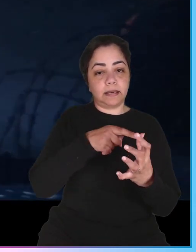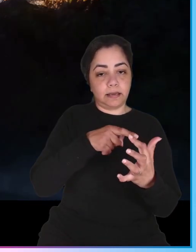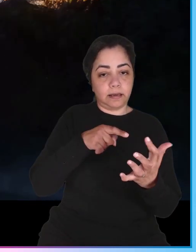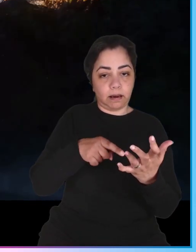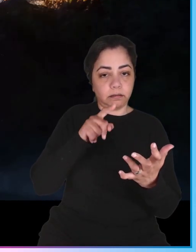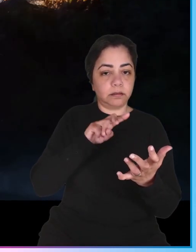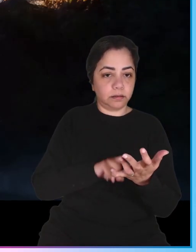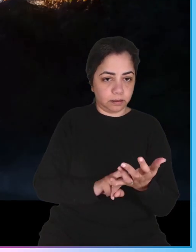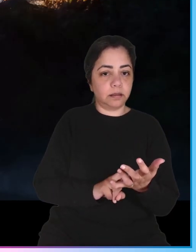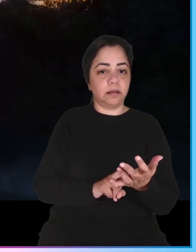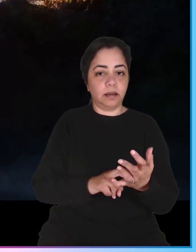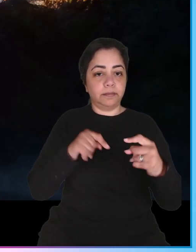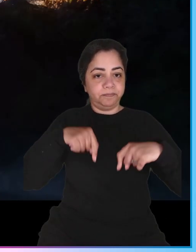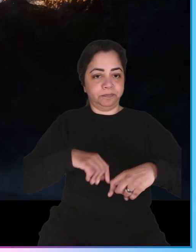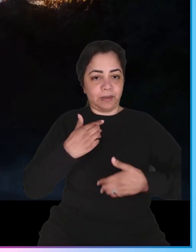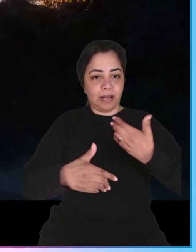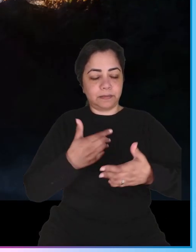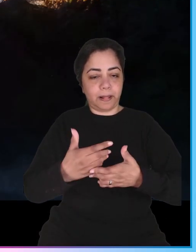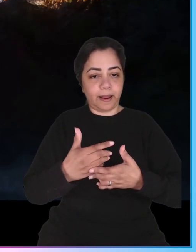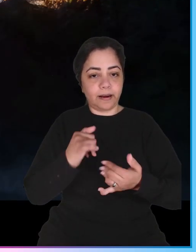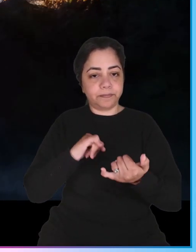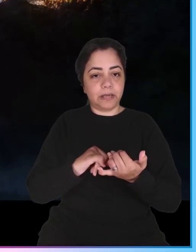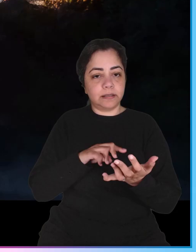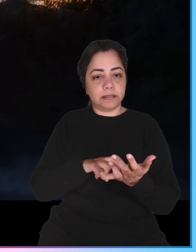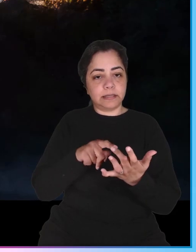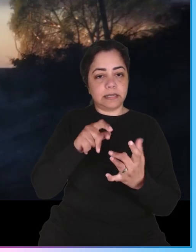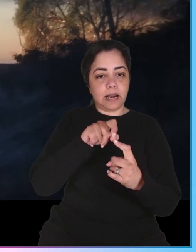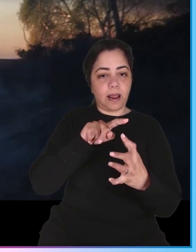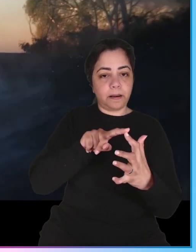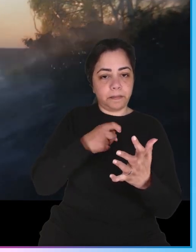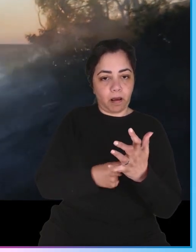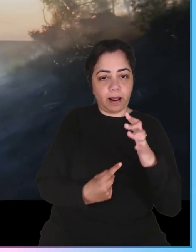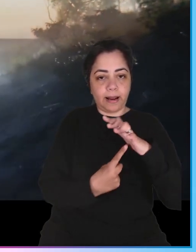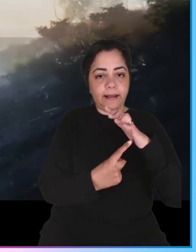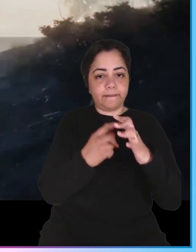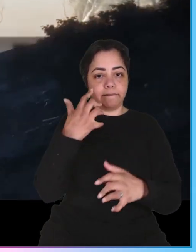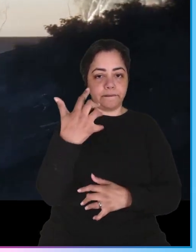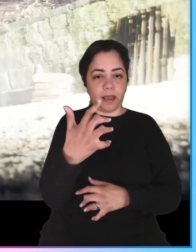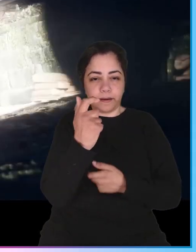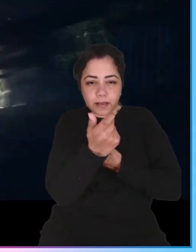Sniper Elite 5 launched last year, and it is the most accessible Sniper Elite and Rebellion game to date.